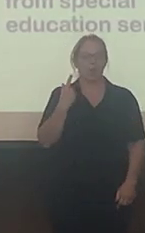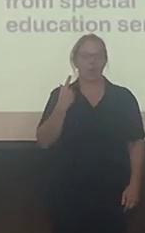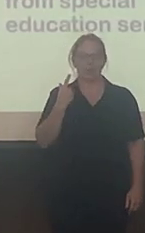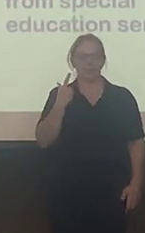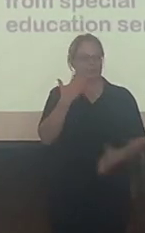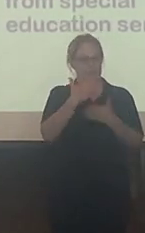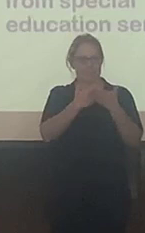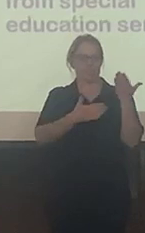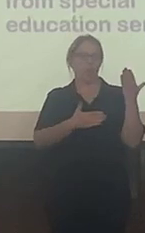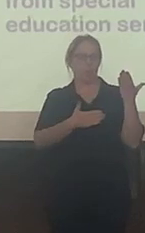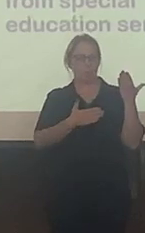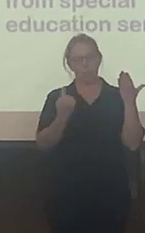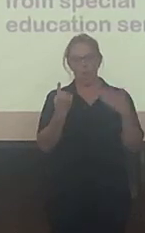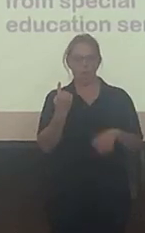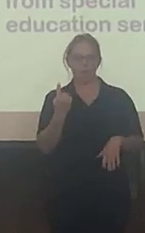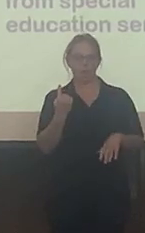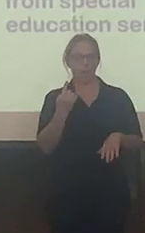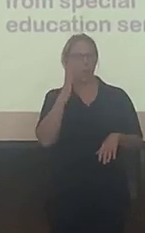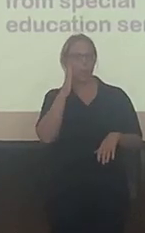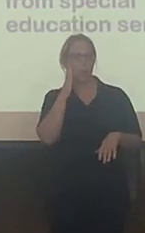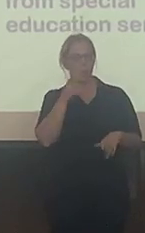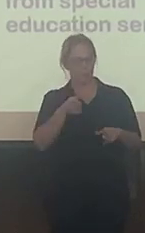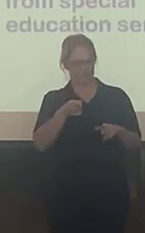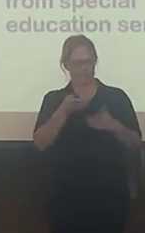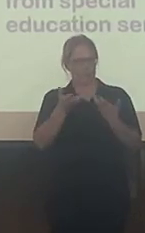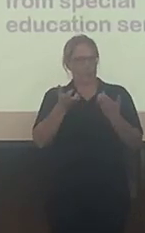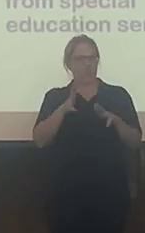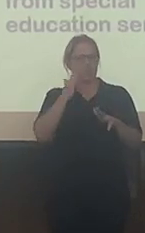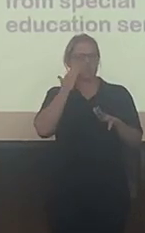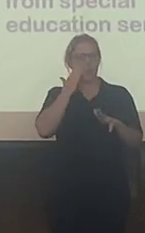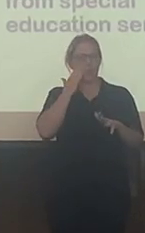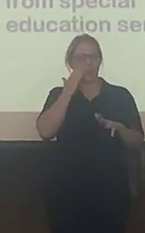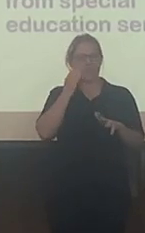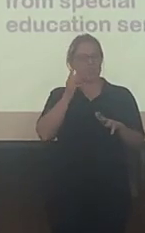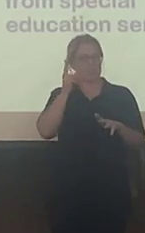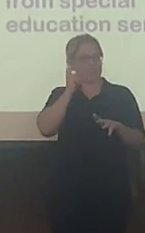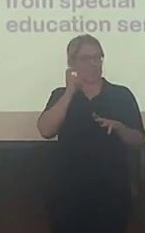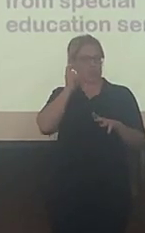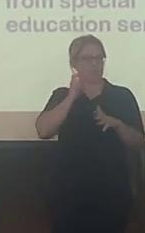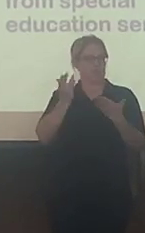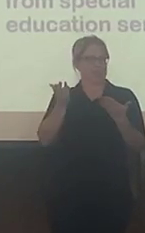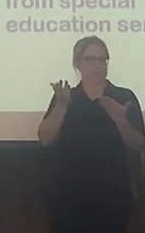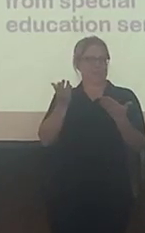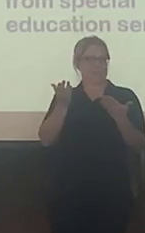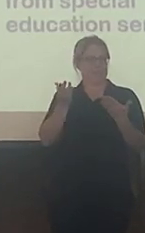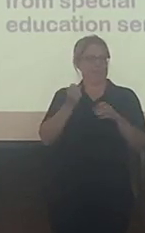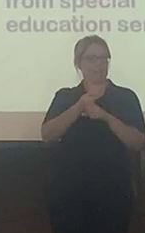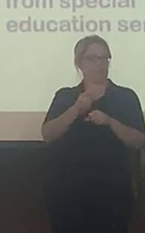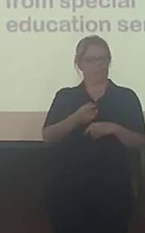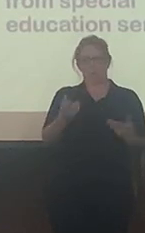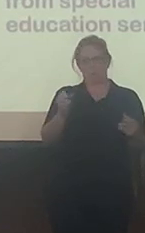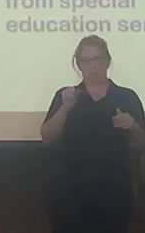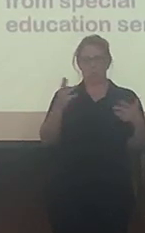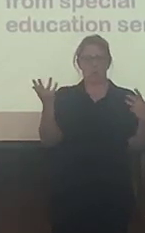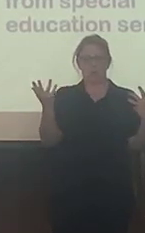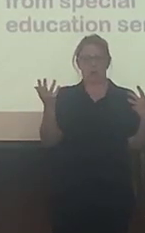some one who would not want to know what you hear on an annual basis or if you if you have suspicion